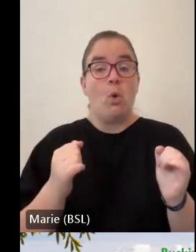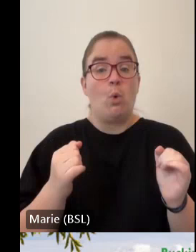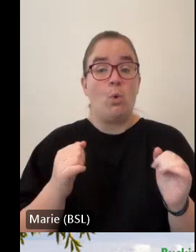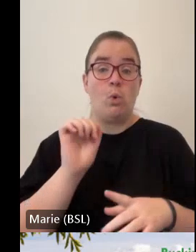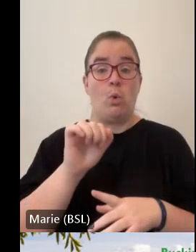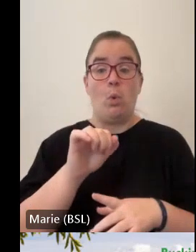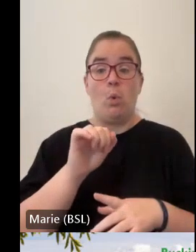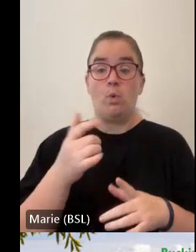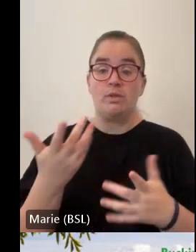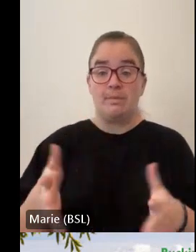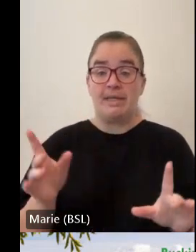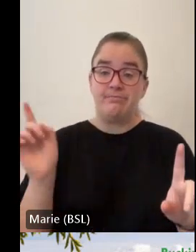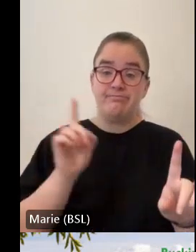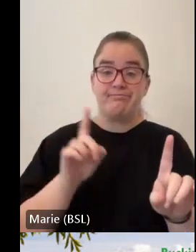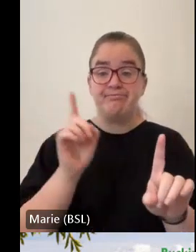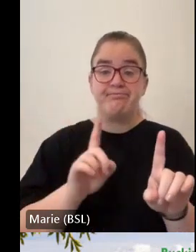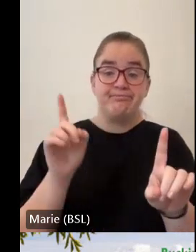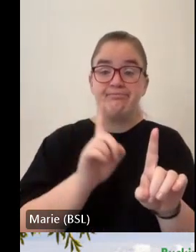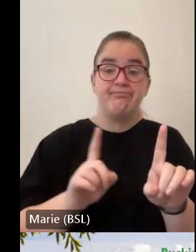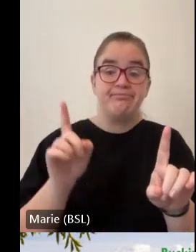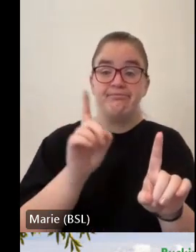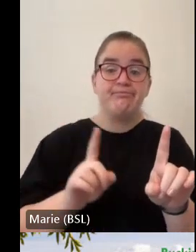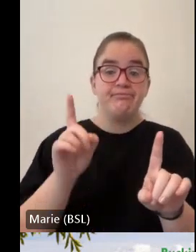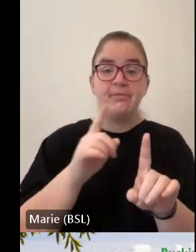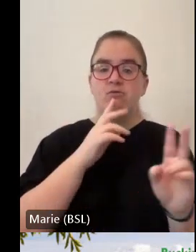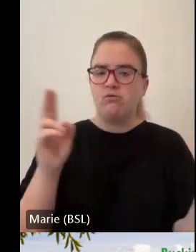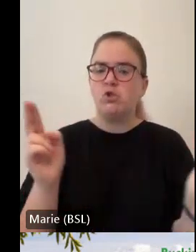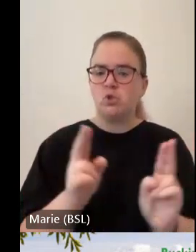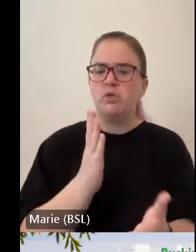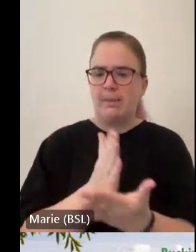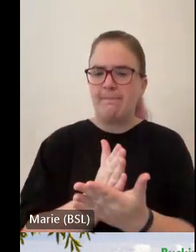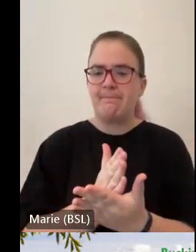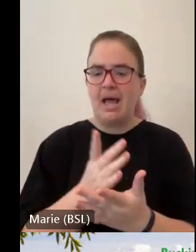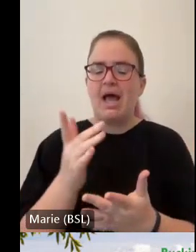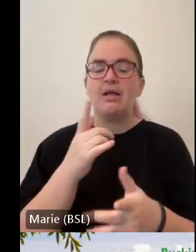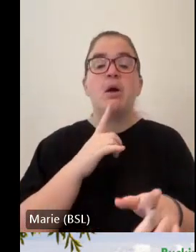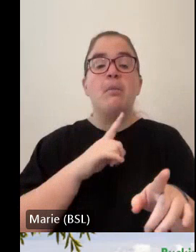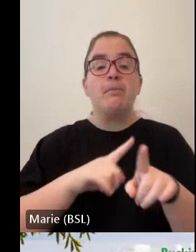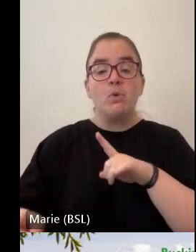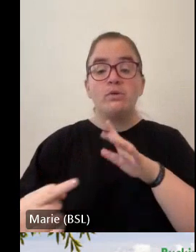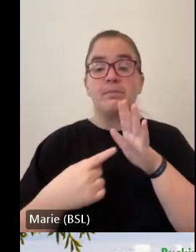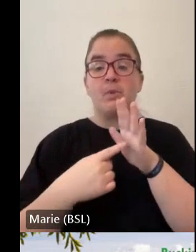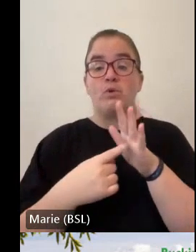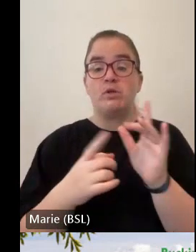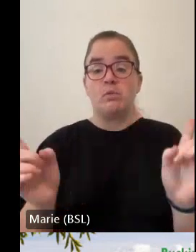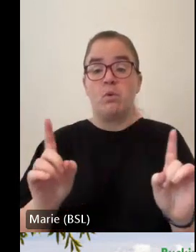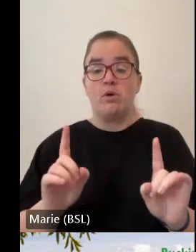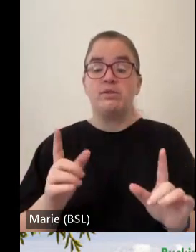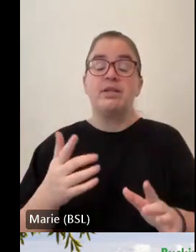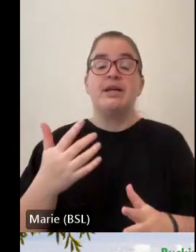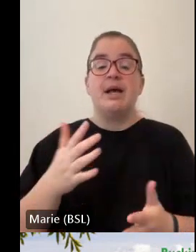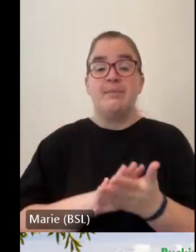they people had, and it and more importantly, I think it made people feel empowered.